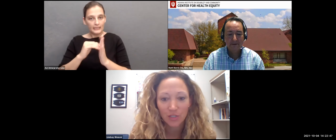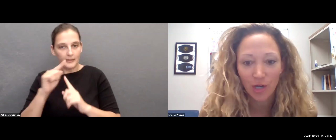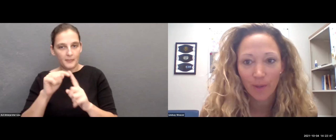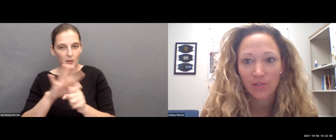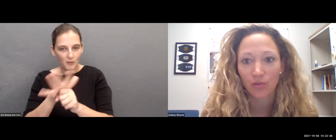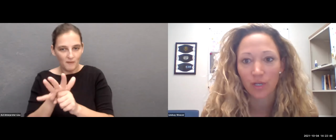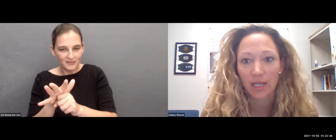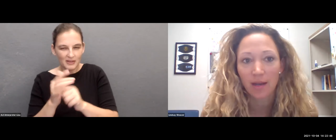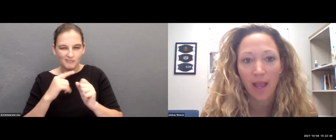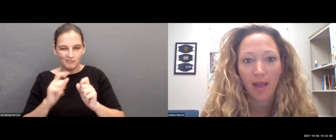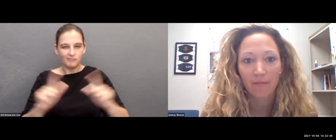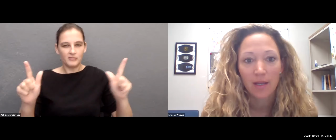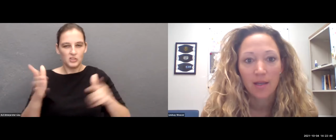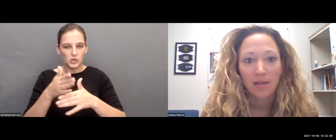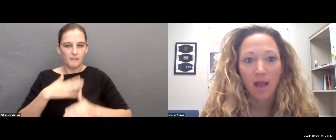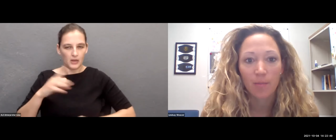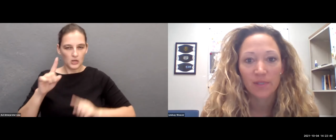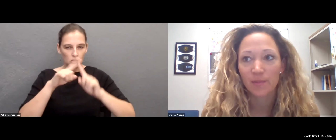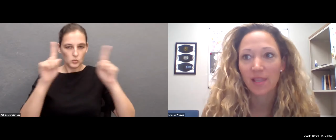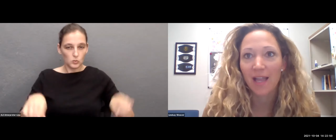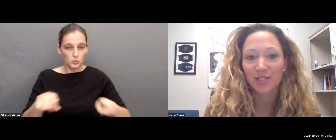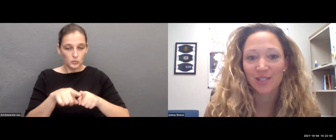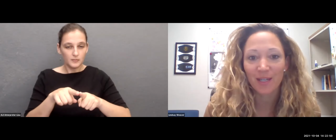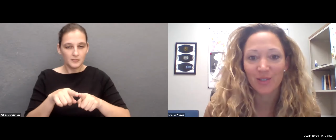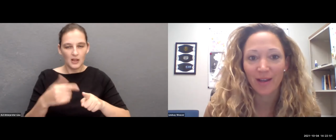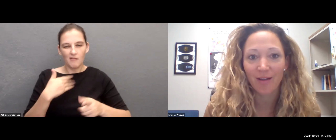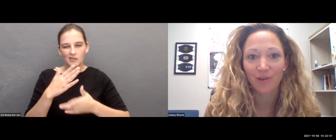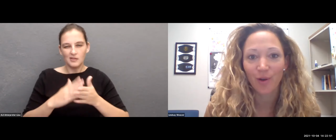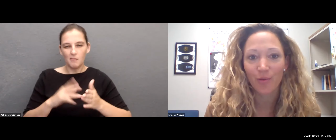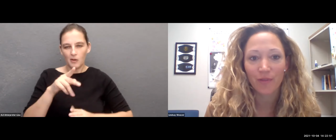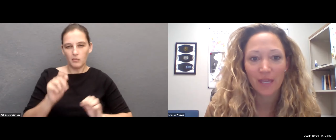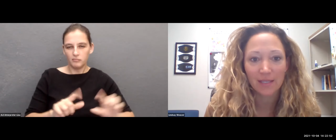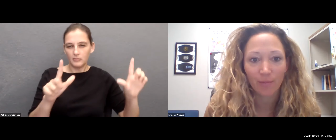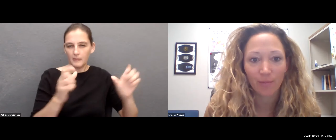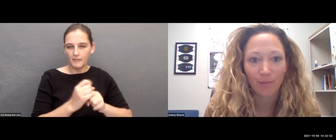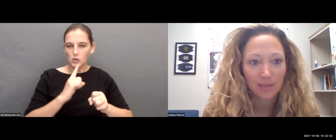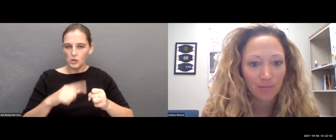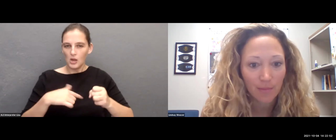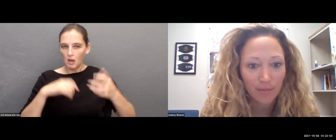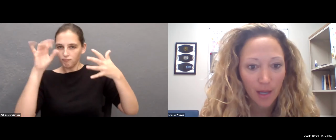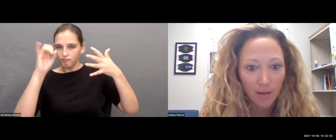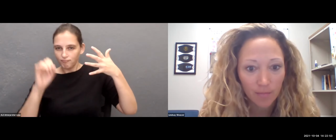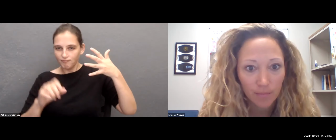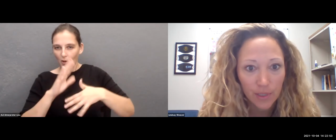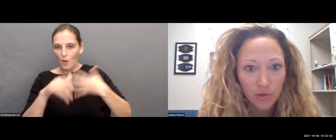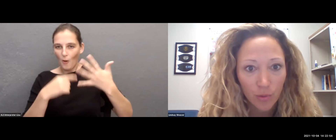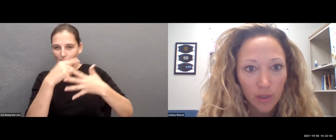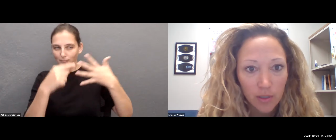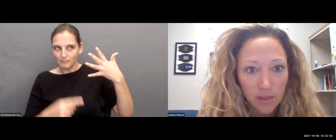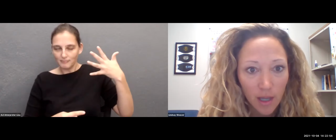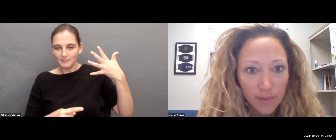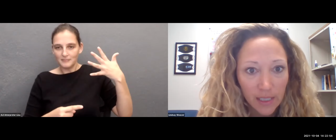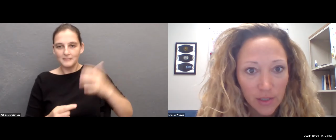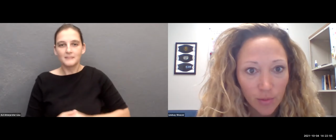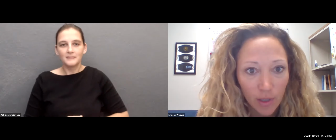to share my screen, I have some slides just to make sure I cover all the things I wanted to be sure to update you on.